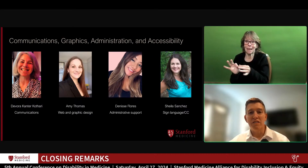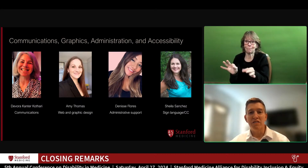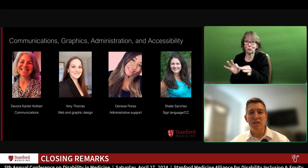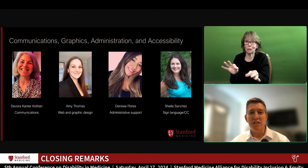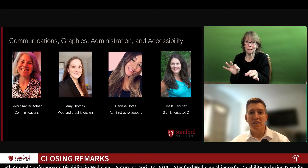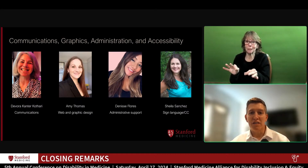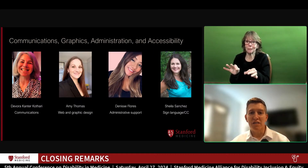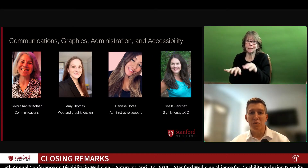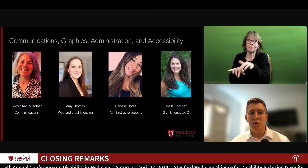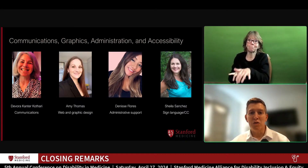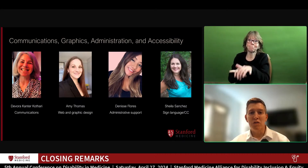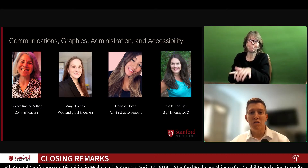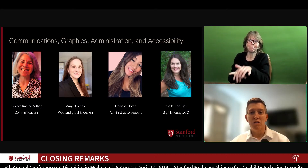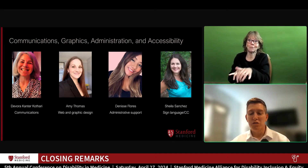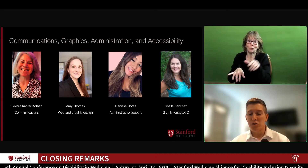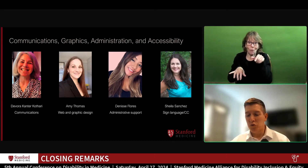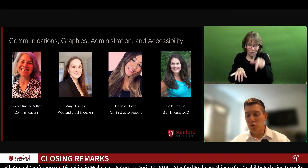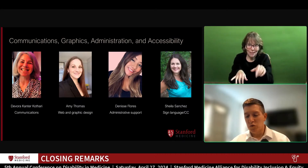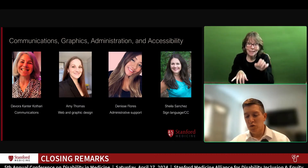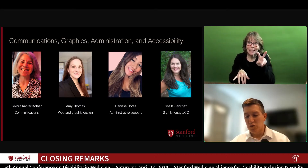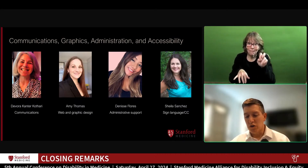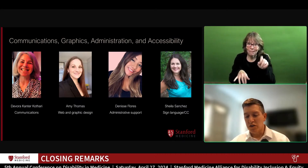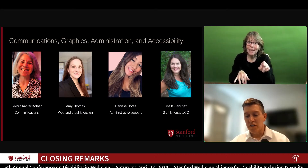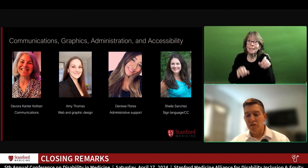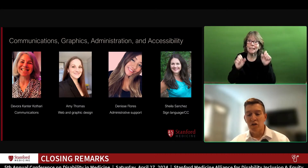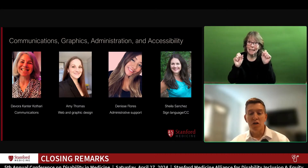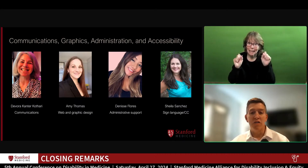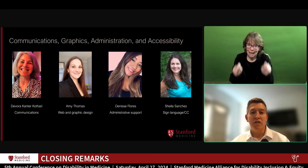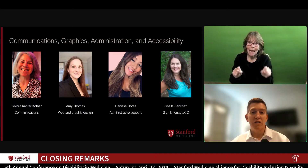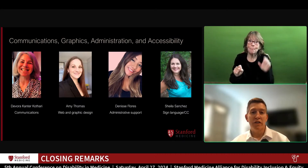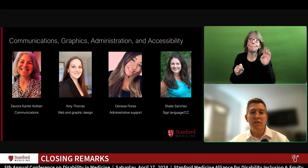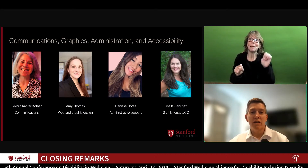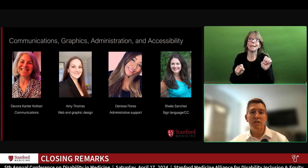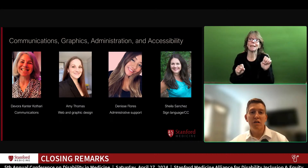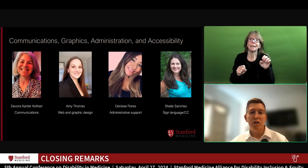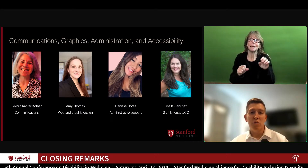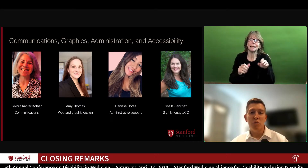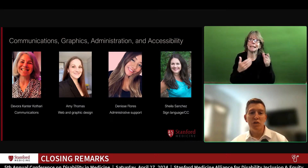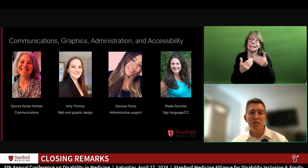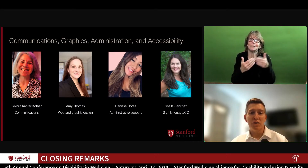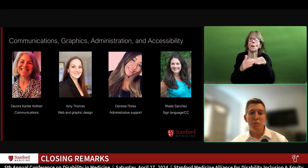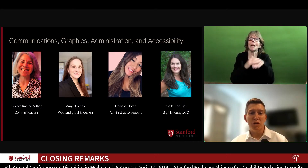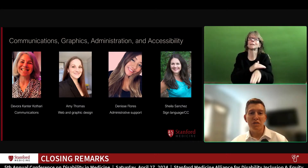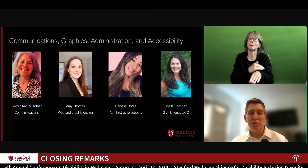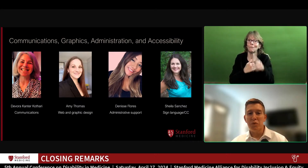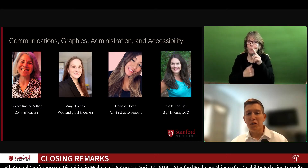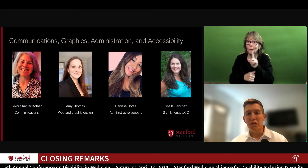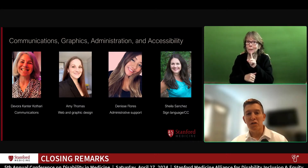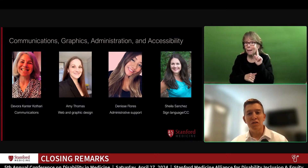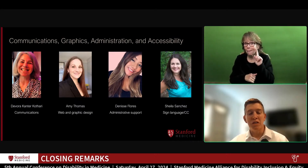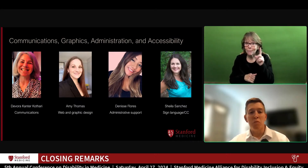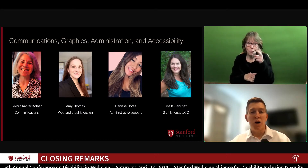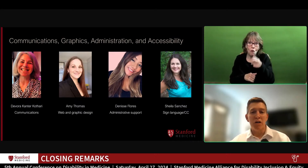this event accessible to our deaf and hard of hearing, participants, speakers, and moderators.